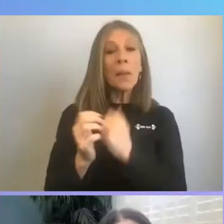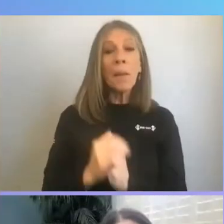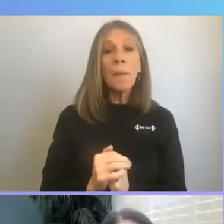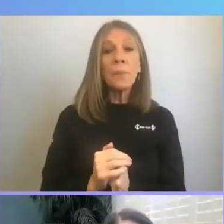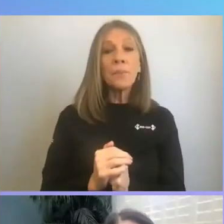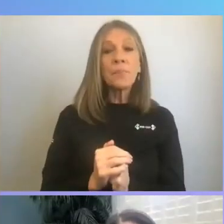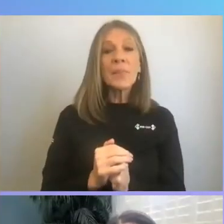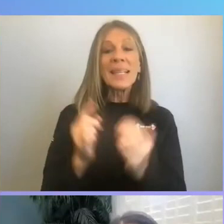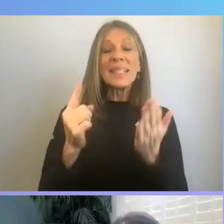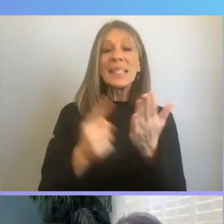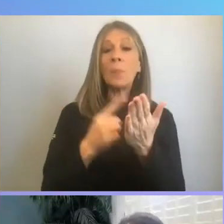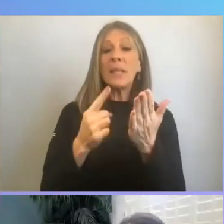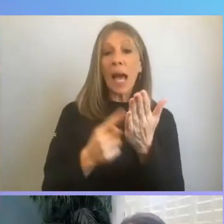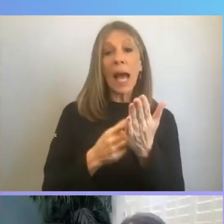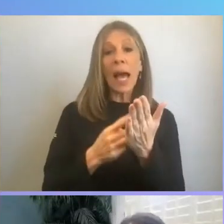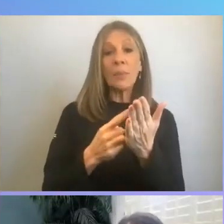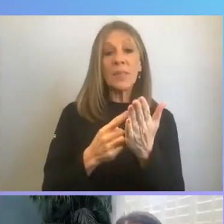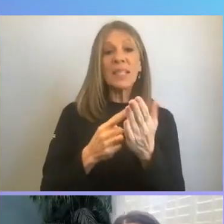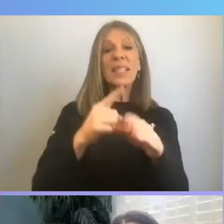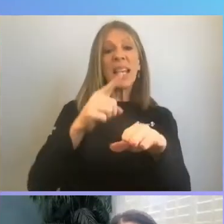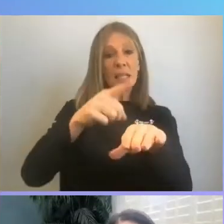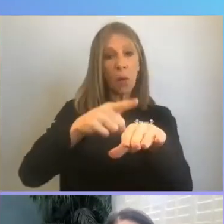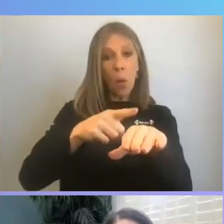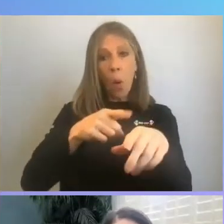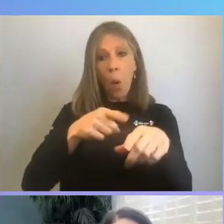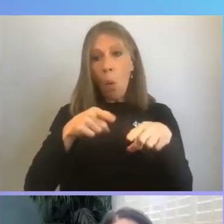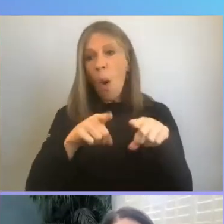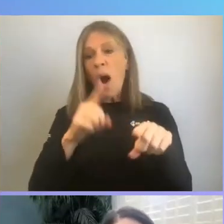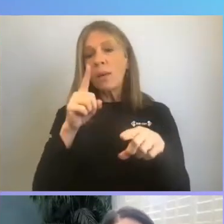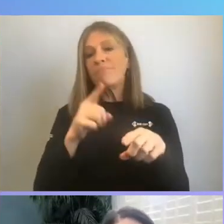sometimes it takes a while for us to see the chat responses.